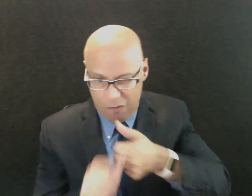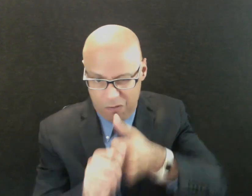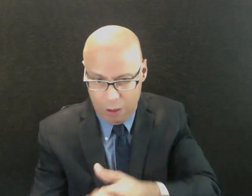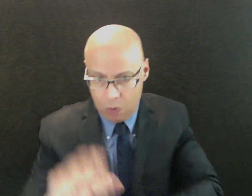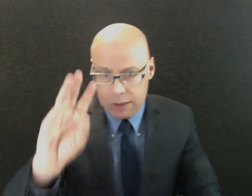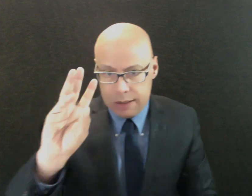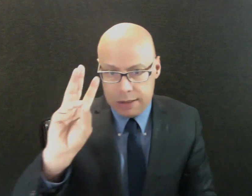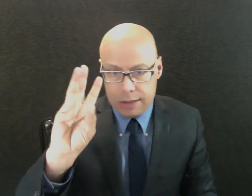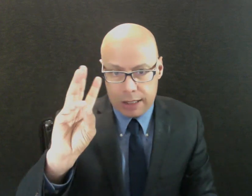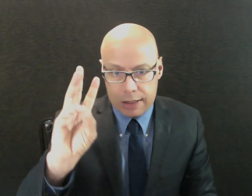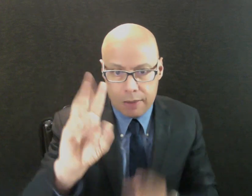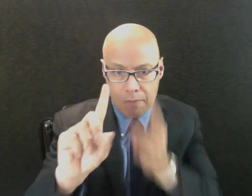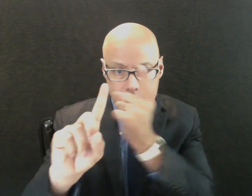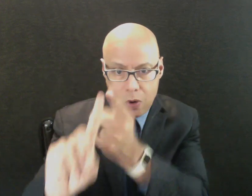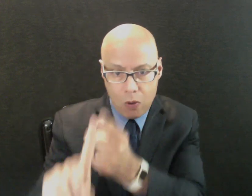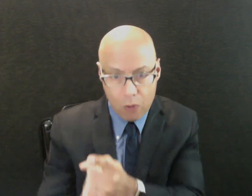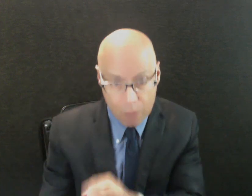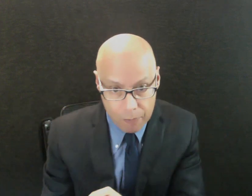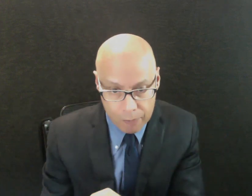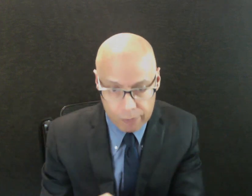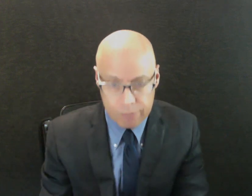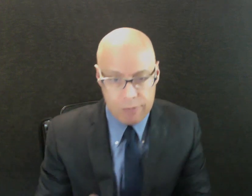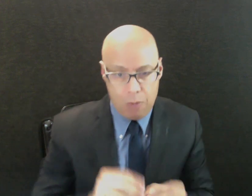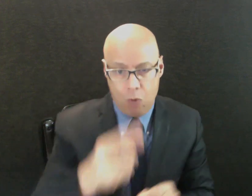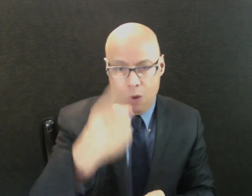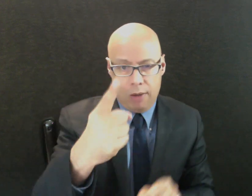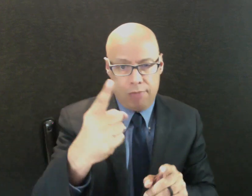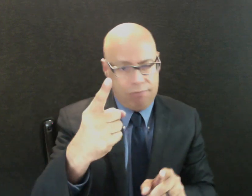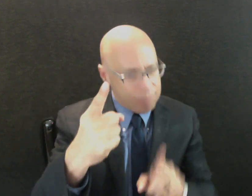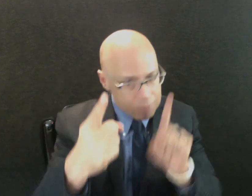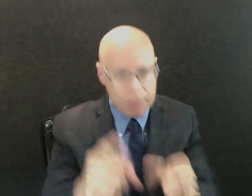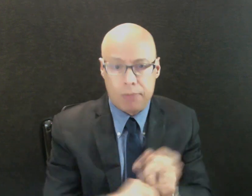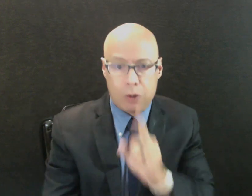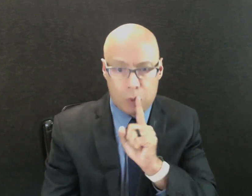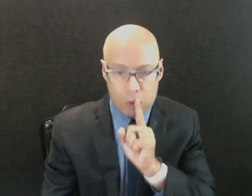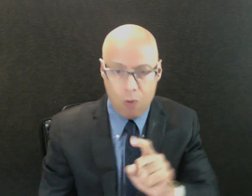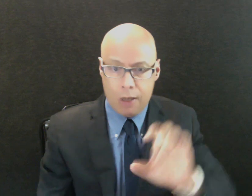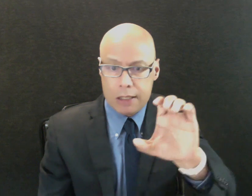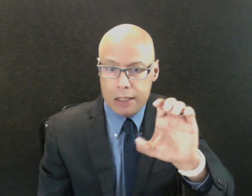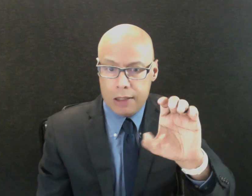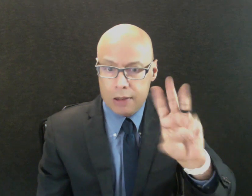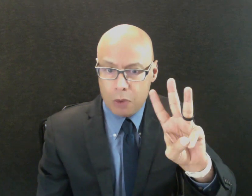1. It must ensure the provision of CWS to